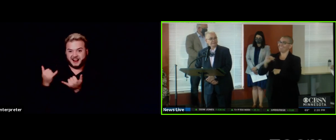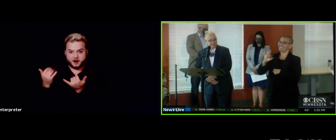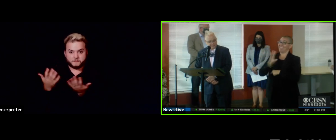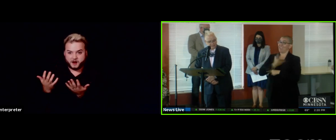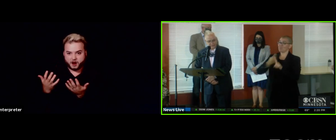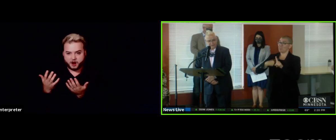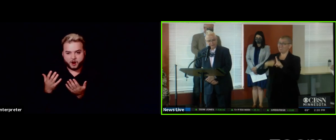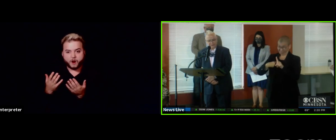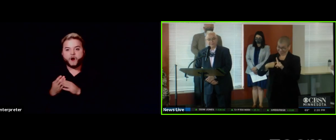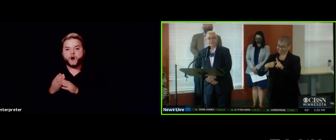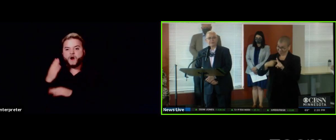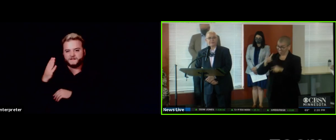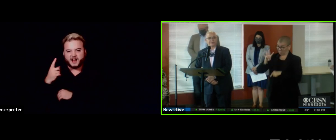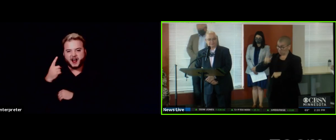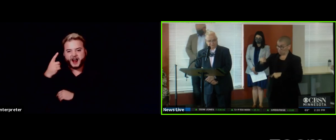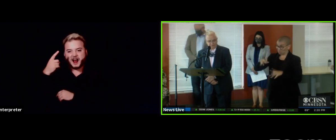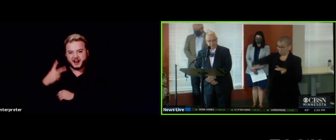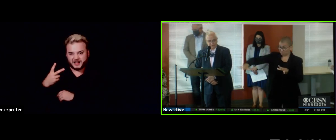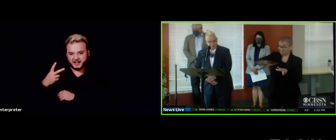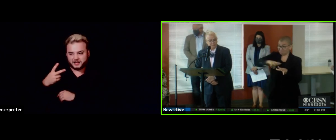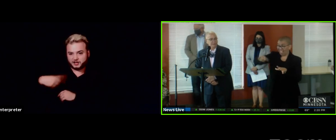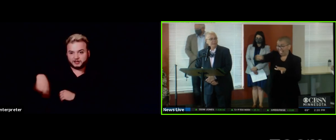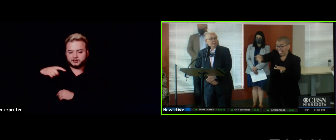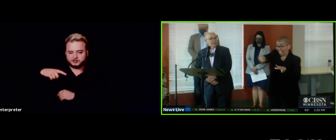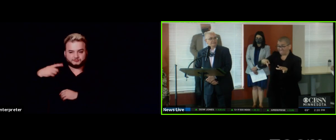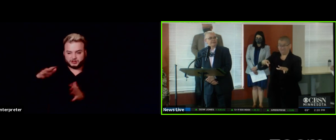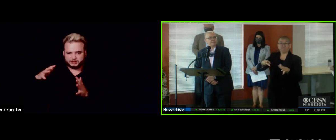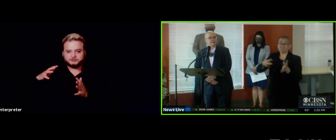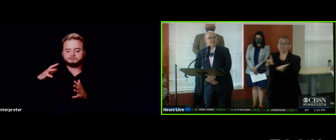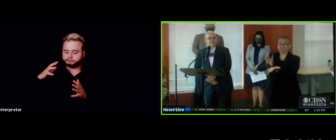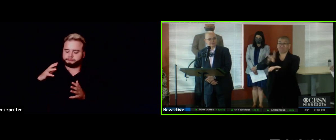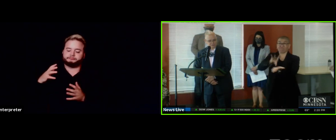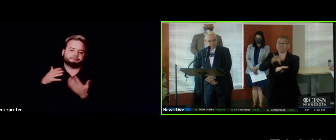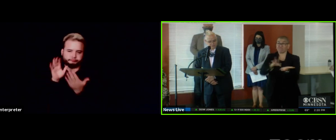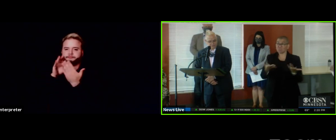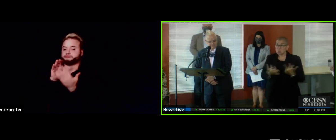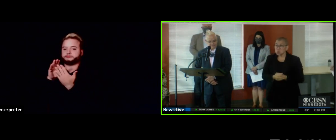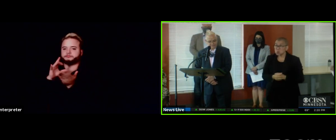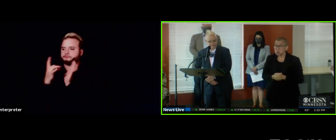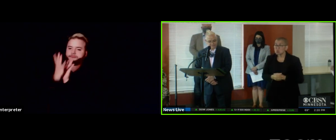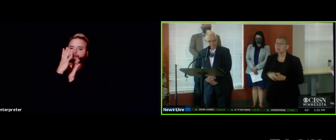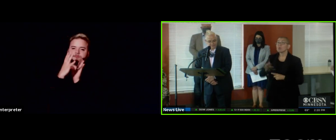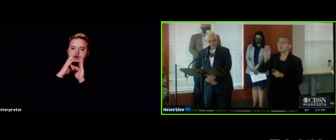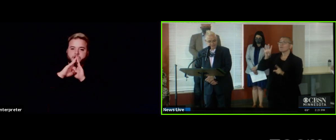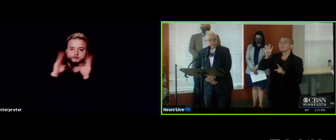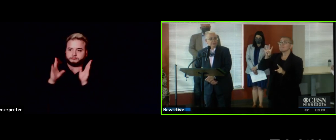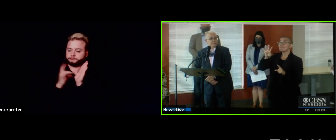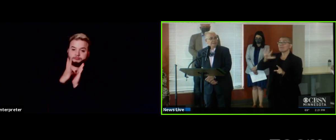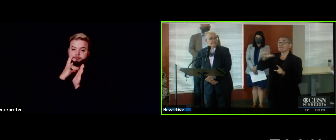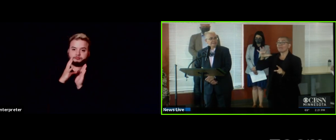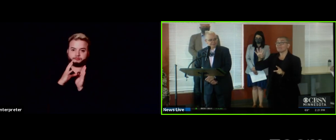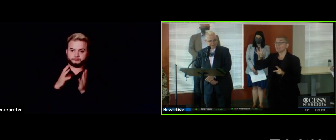the renter households in zip code 55412 have faced an eviction too. North Minneapolis has